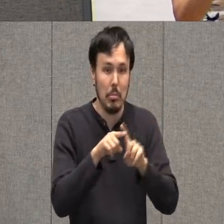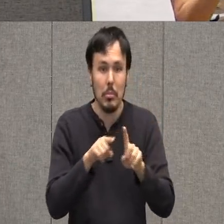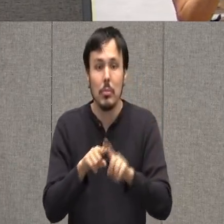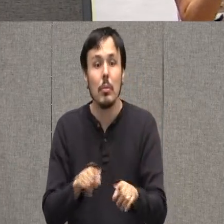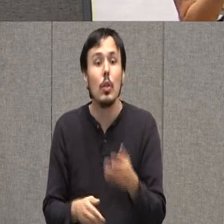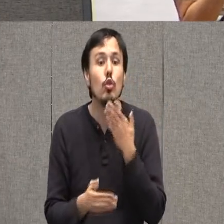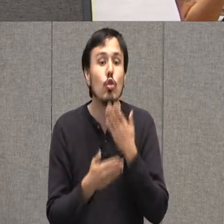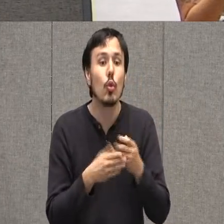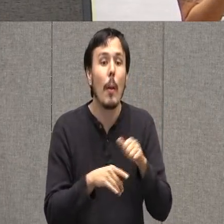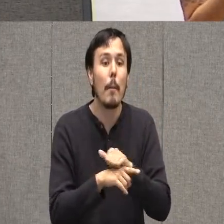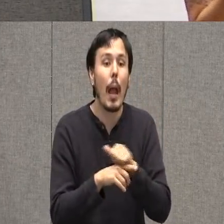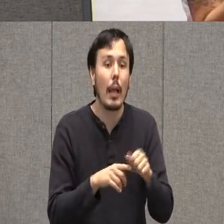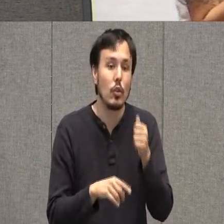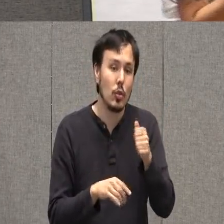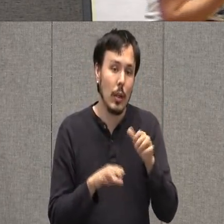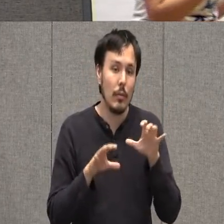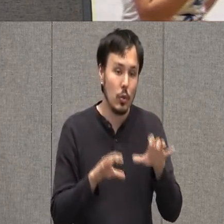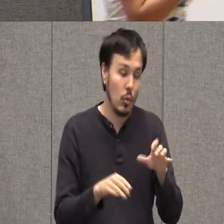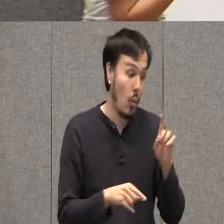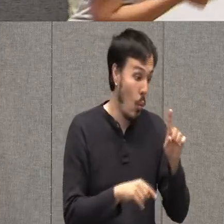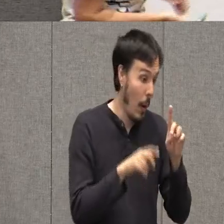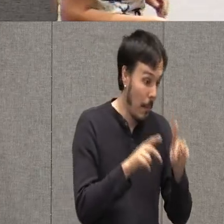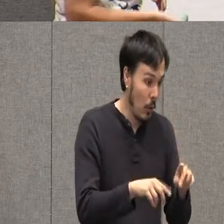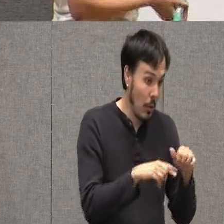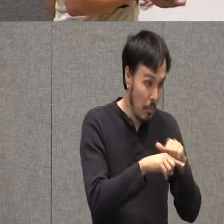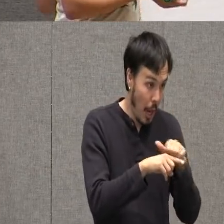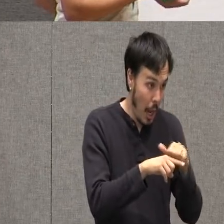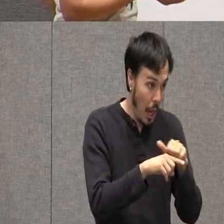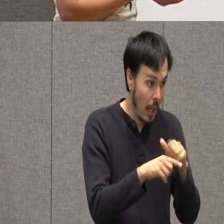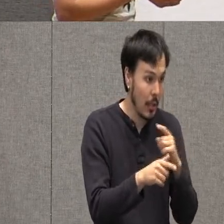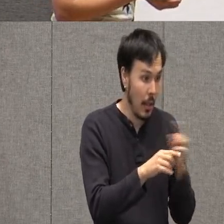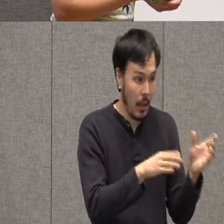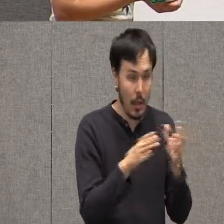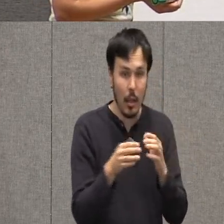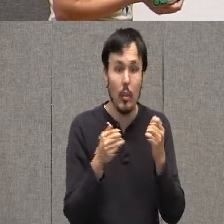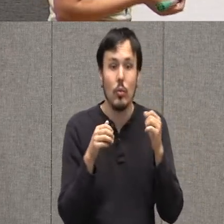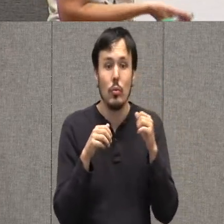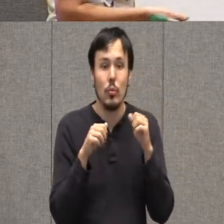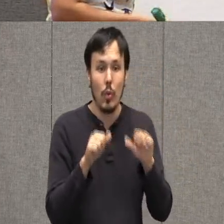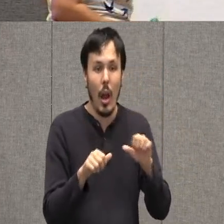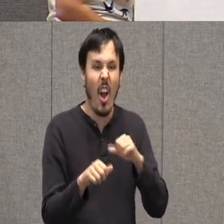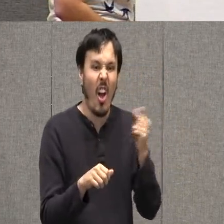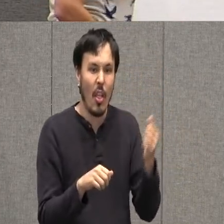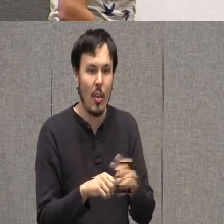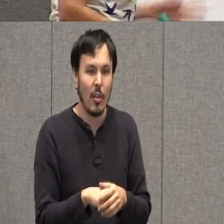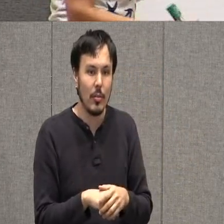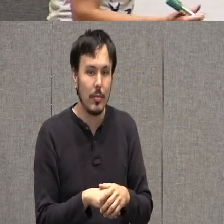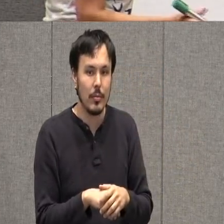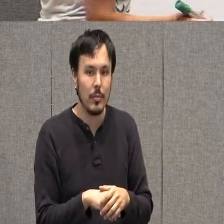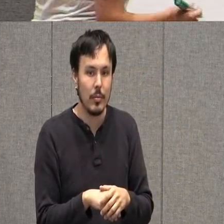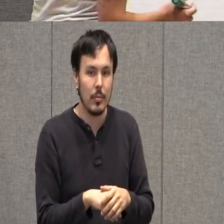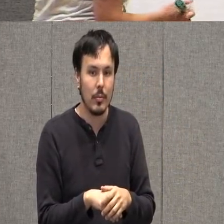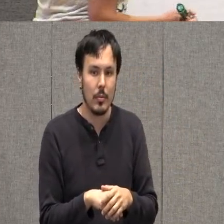and you'll see where you're kind of different and it's neat. [Ley] And then, so all this can be in pencil still? Yes. This will all be in pencil.